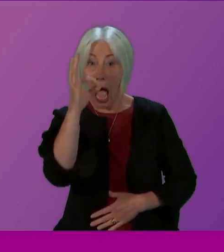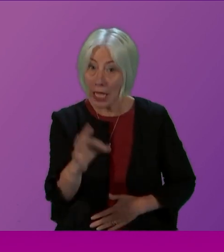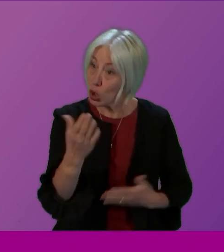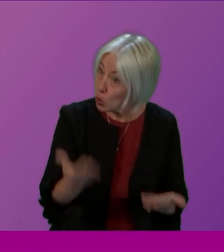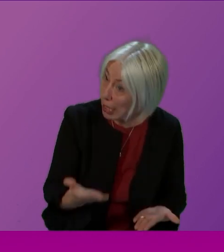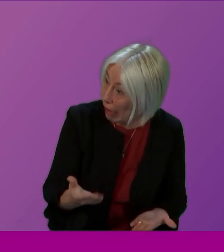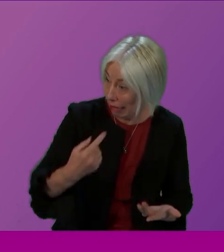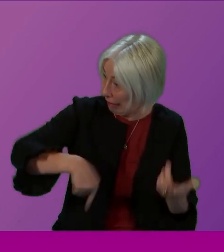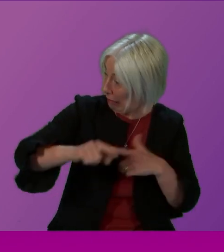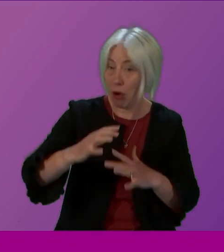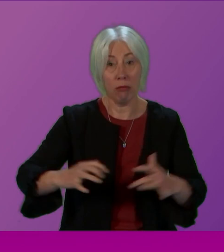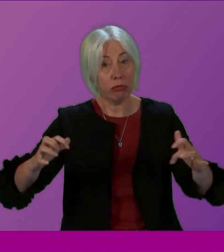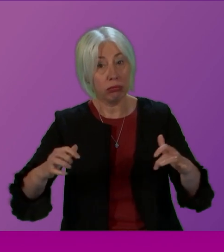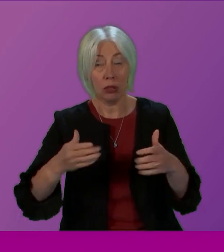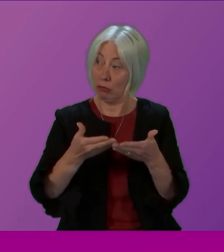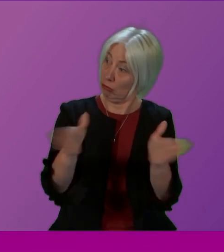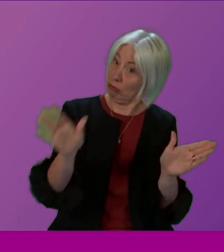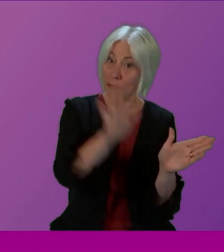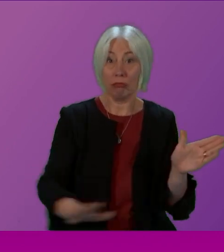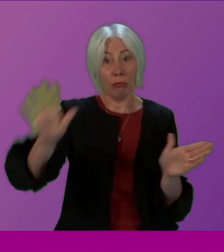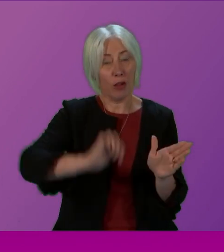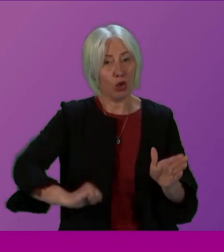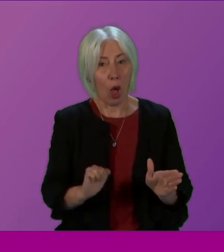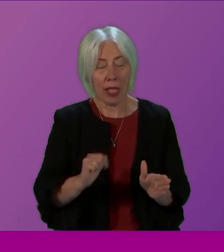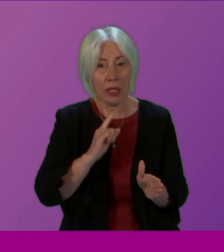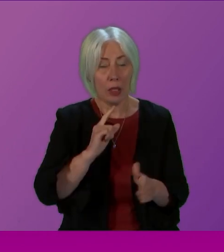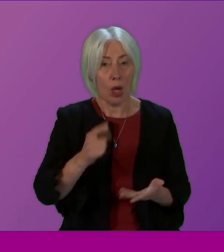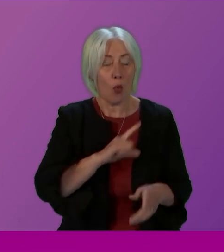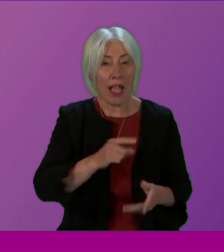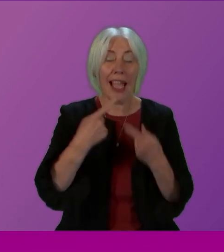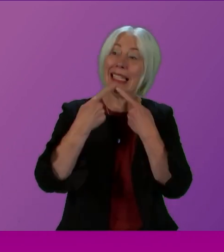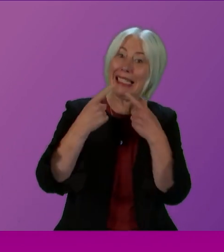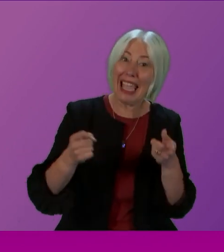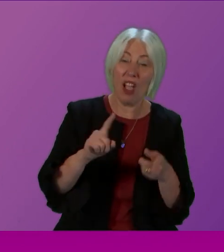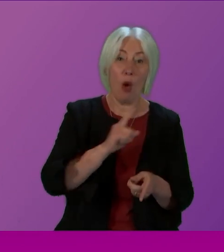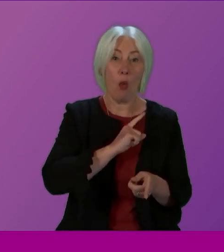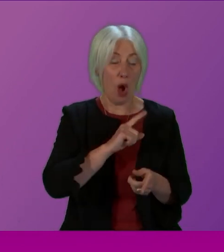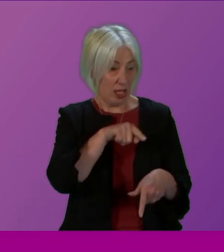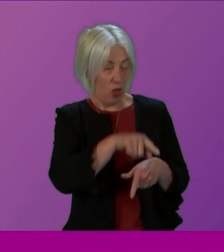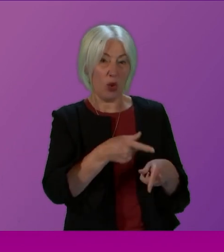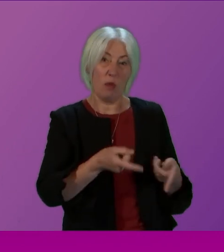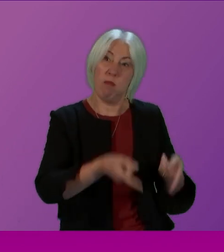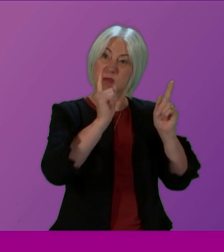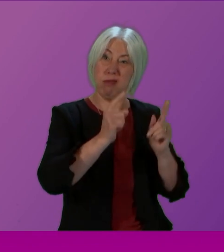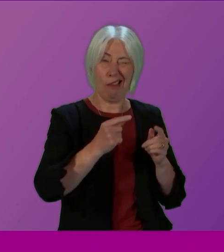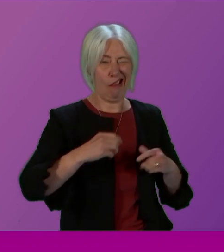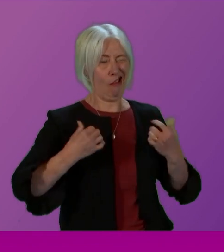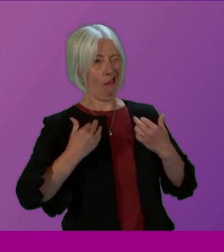people in the chamber and people across Scotland what was done by the fat cats to deserve £87,000